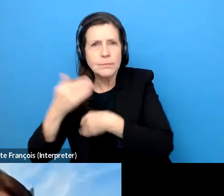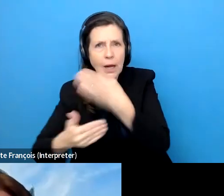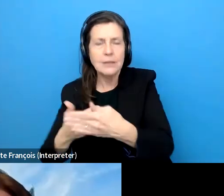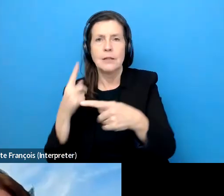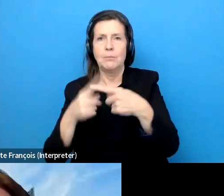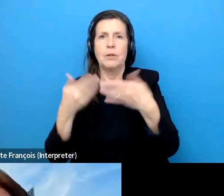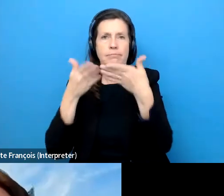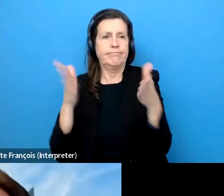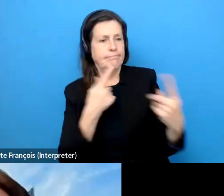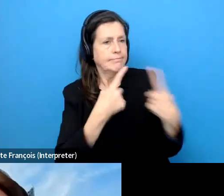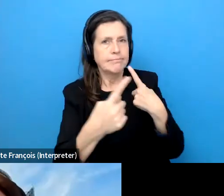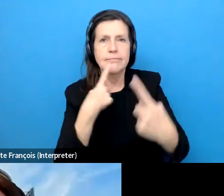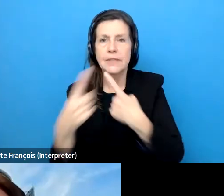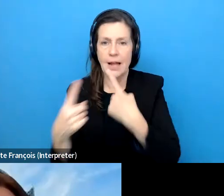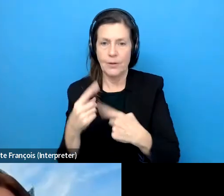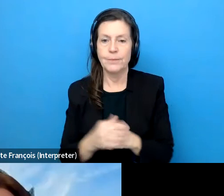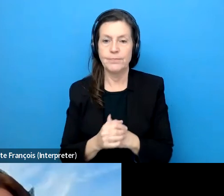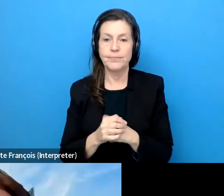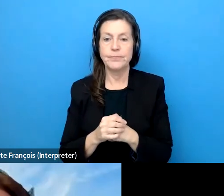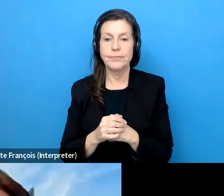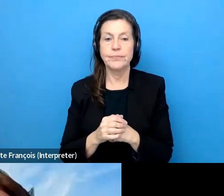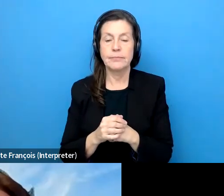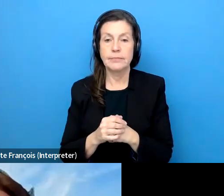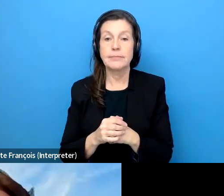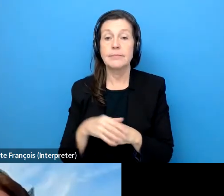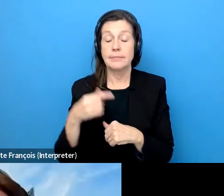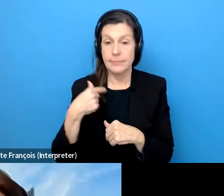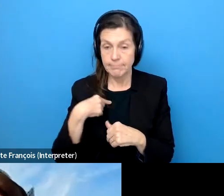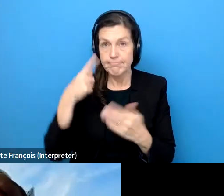We checked the participant NGOs on these platforms